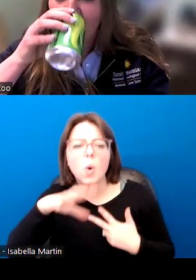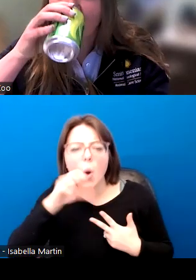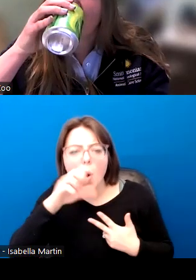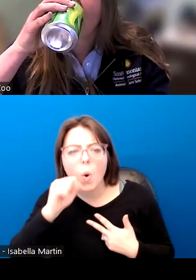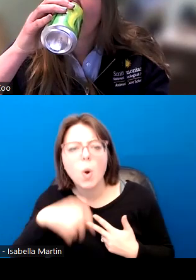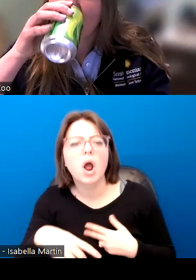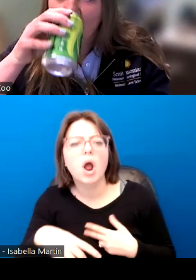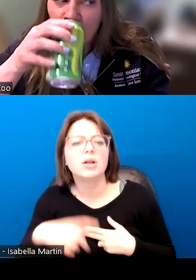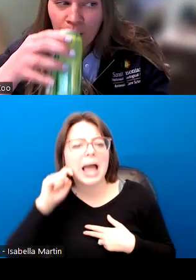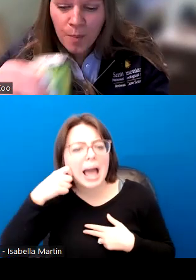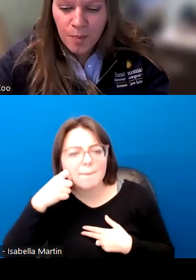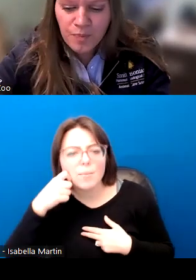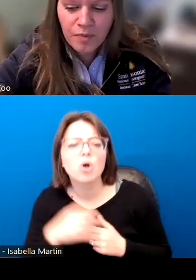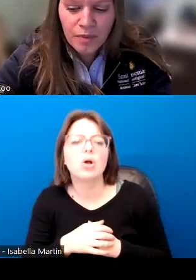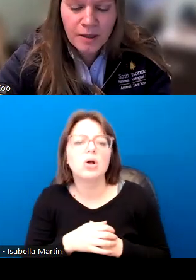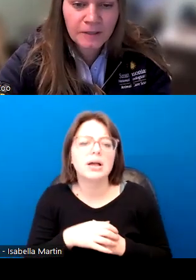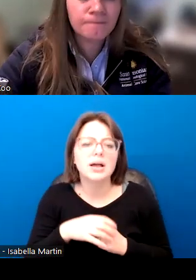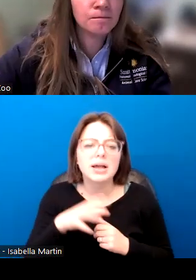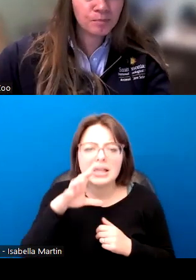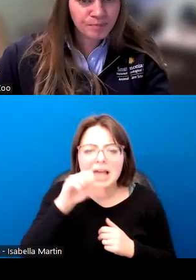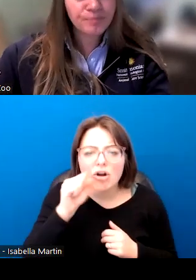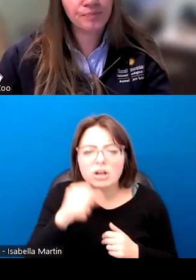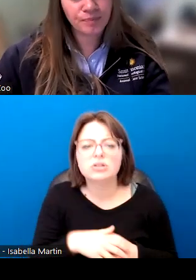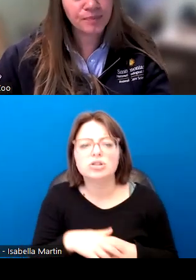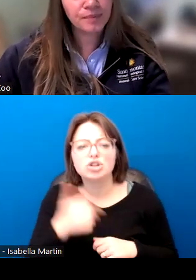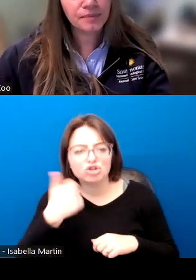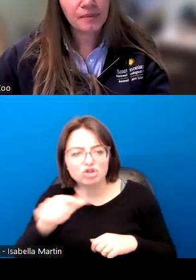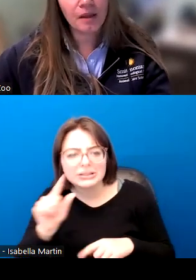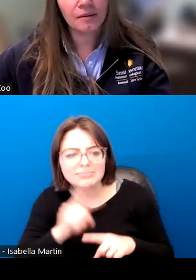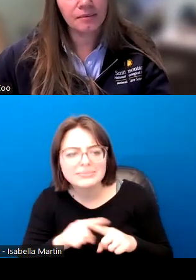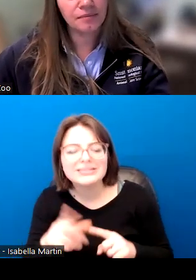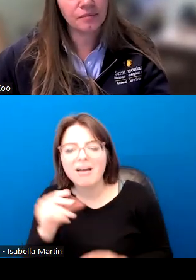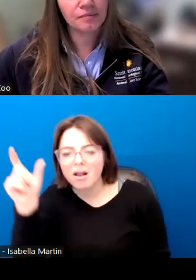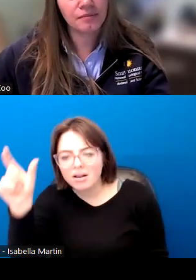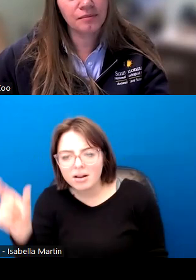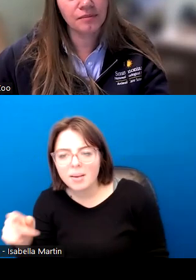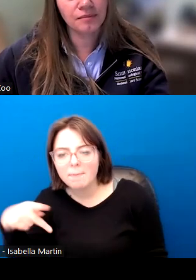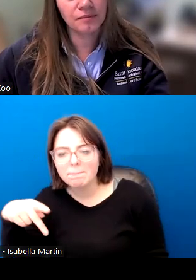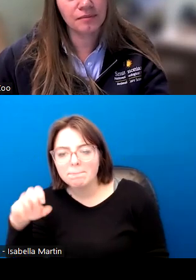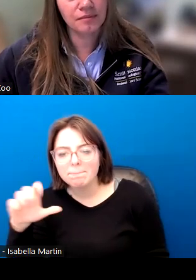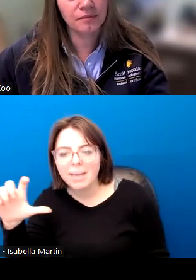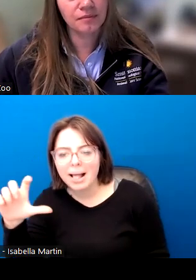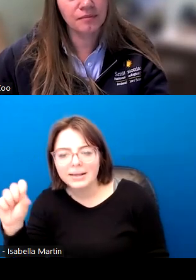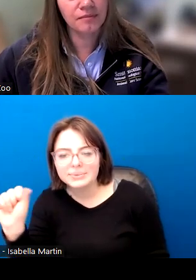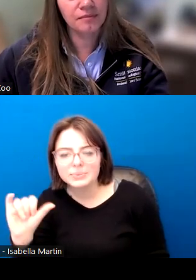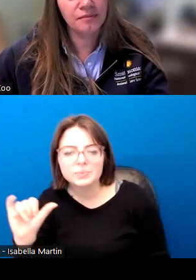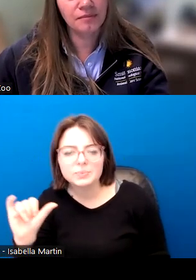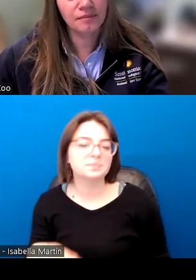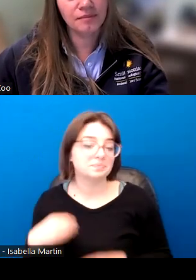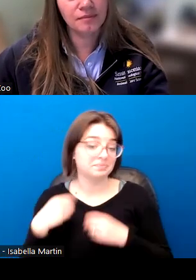and these are those pellets on the right hand side. I'll give you a few more seconds on that poll.